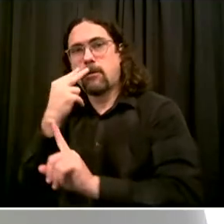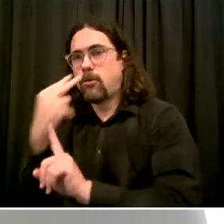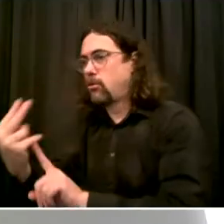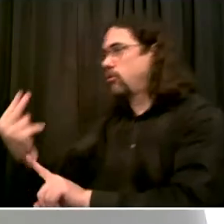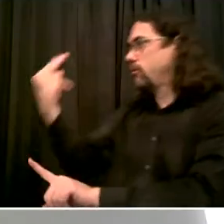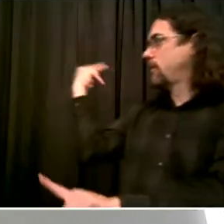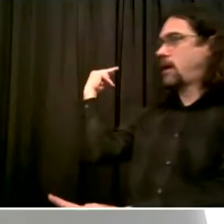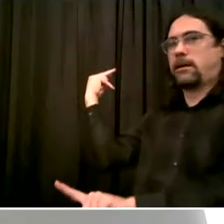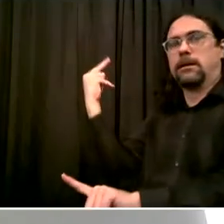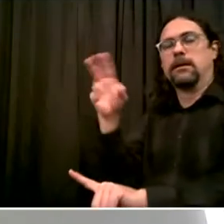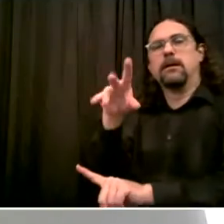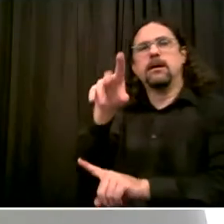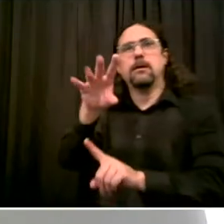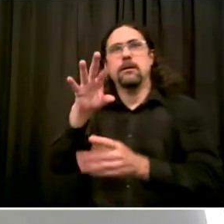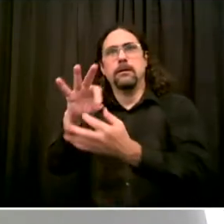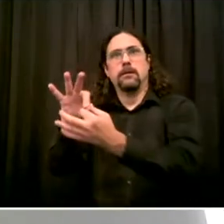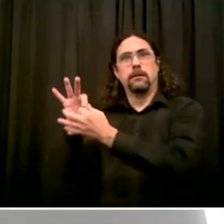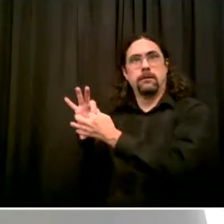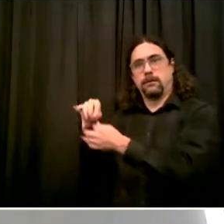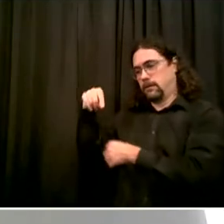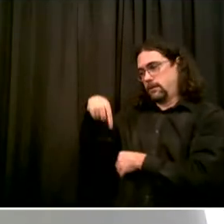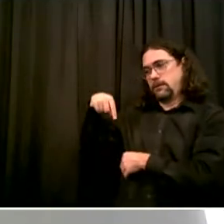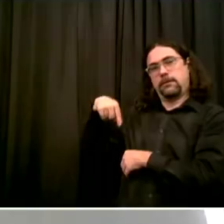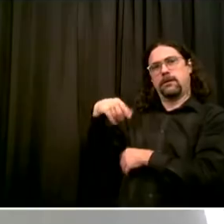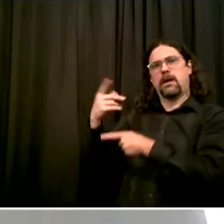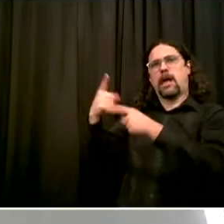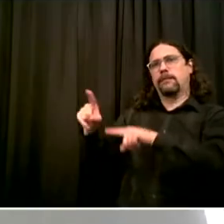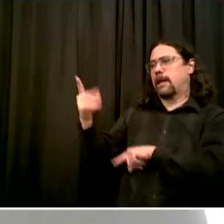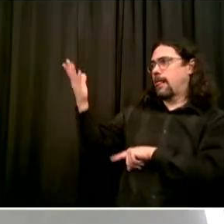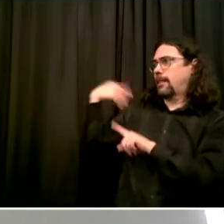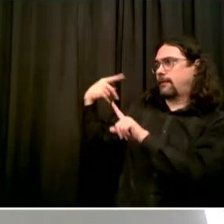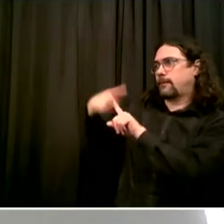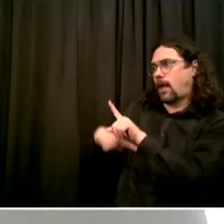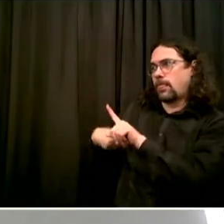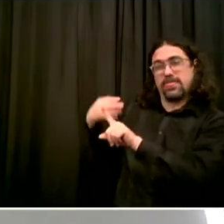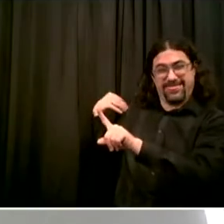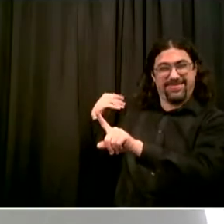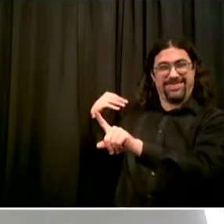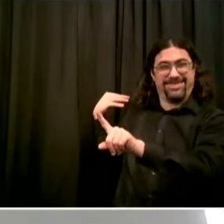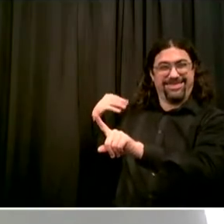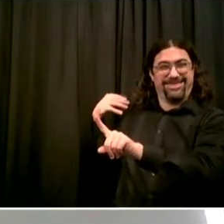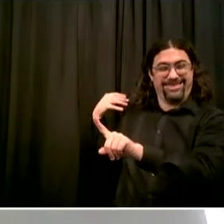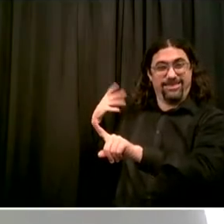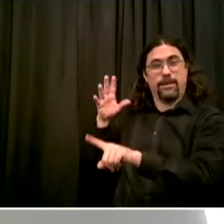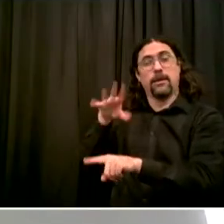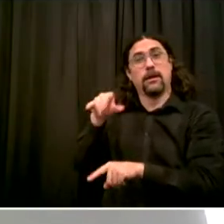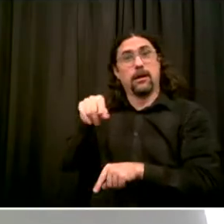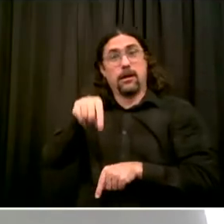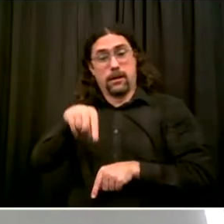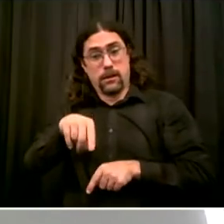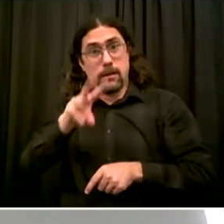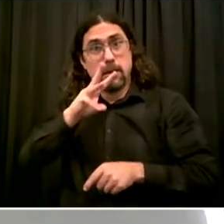HEALTH AT THAT TIME. IT'S A CHALLENGE TO USE THIS IN EARL IMTE BUT THIS IS SOMETHING THAT